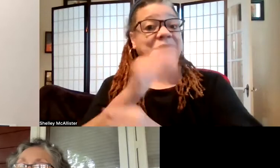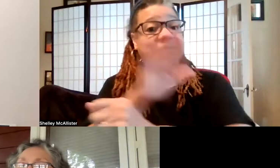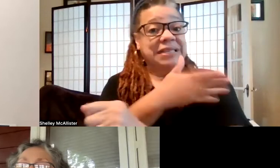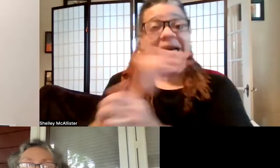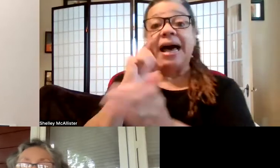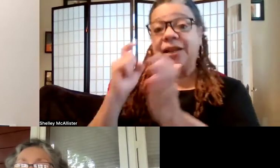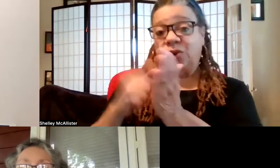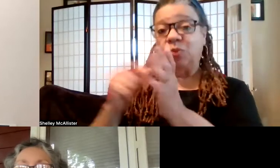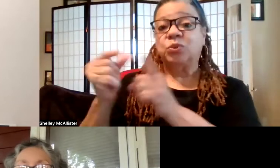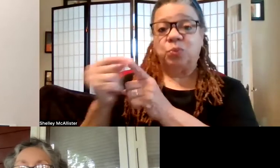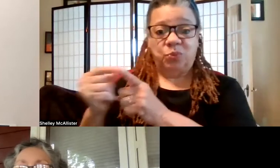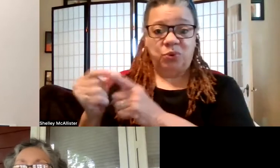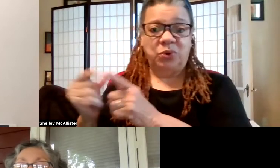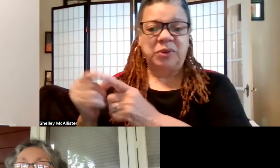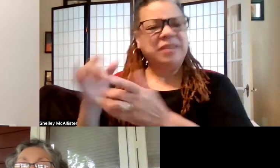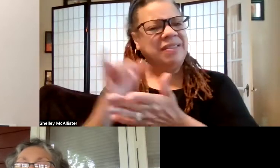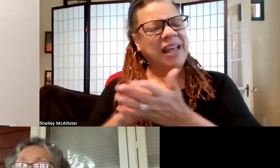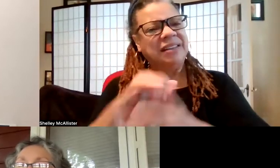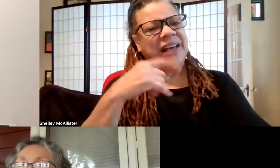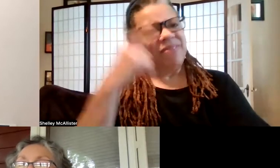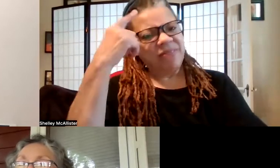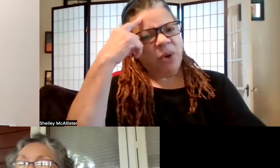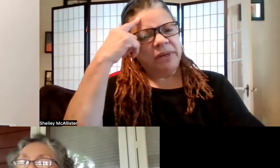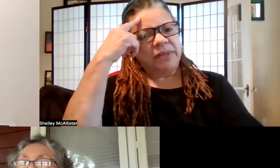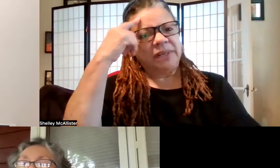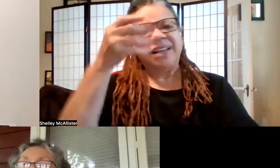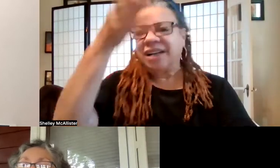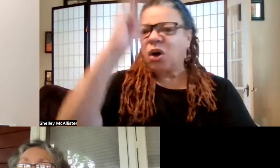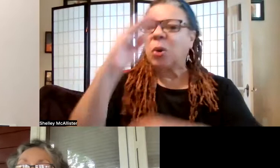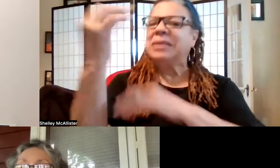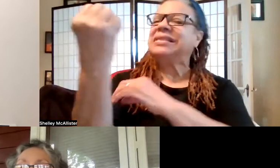this has always struck me. We ask God to send us his grace,